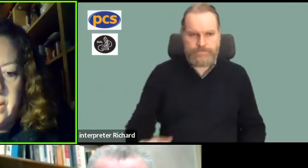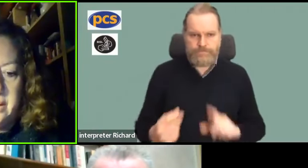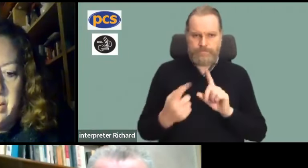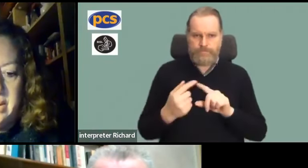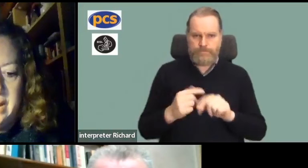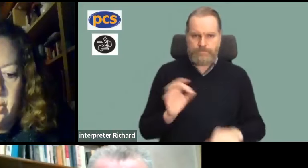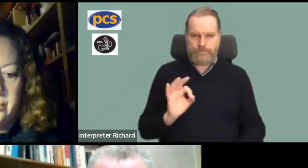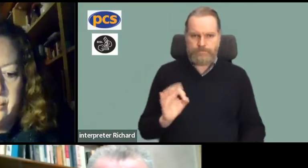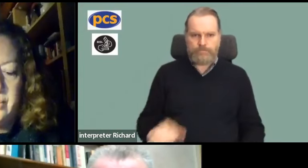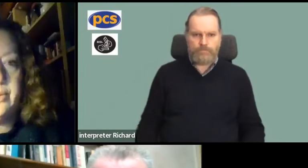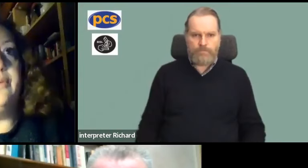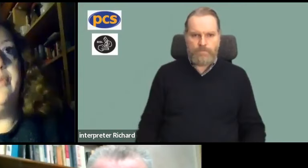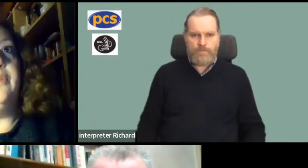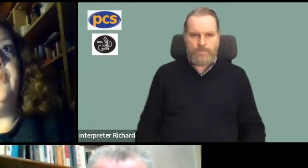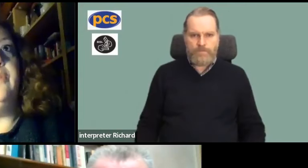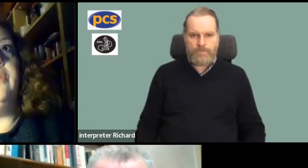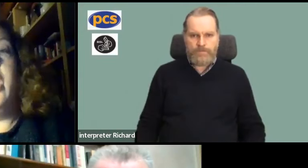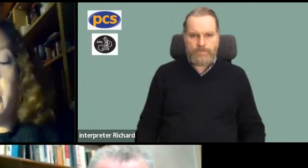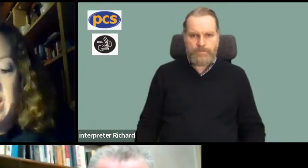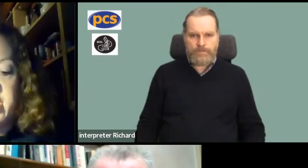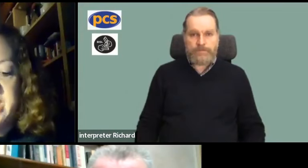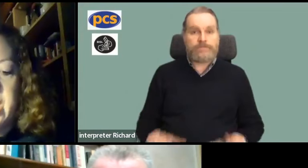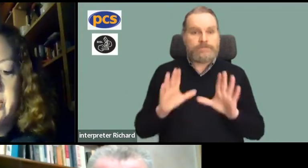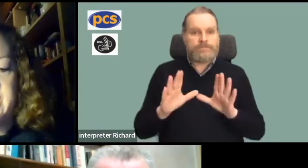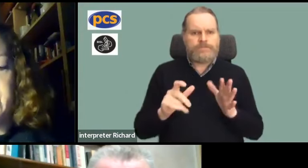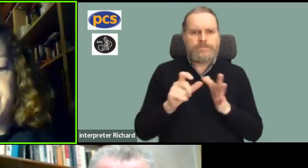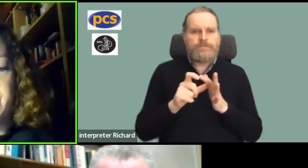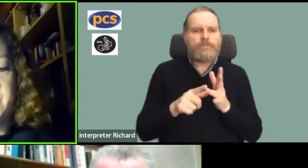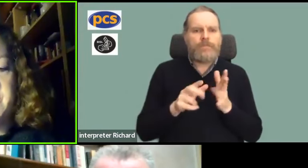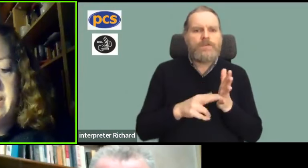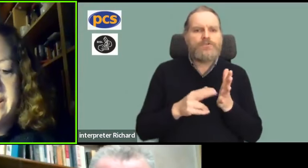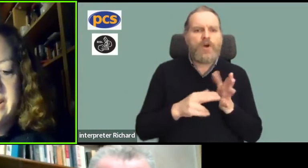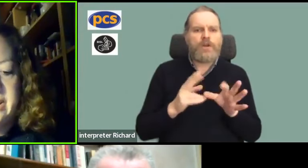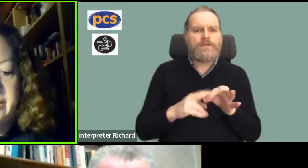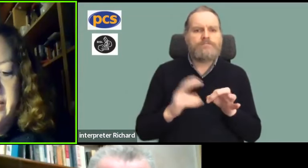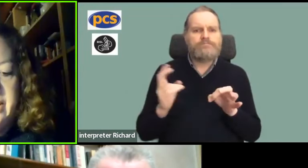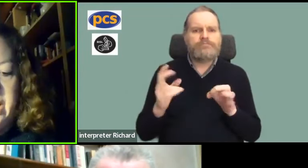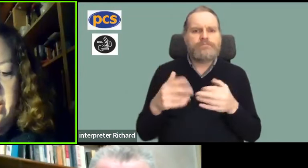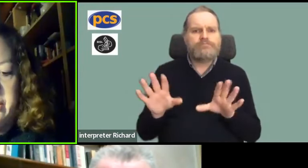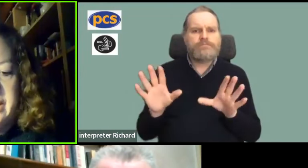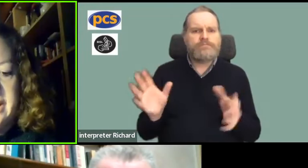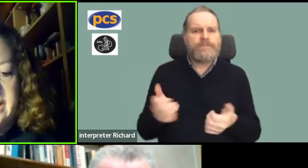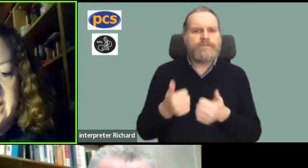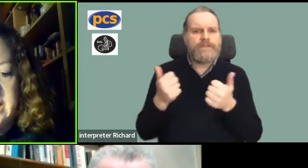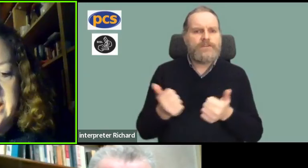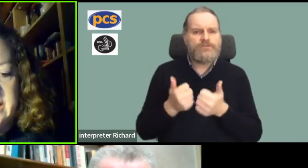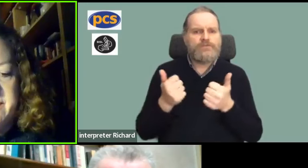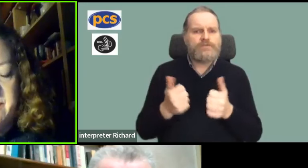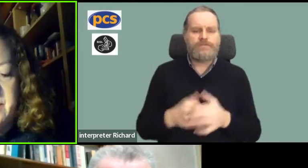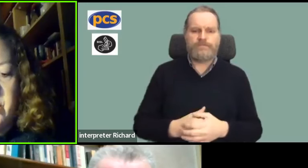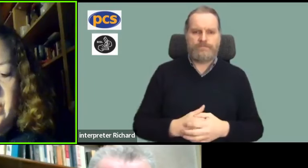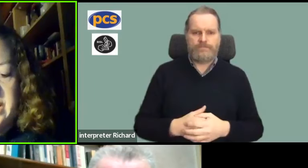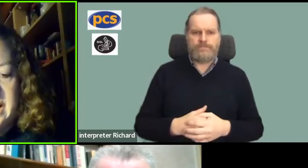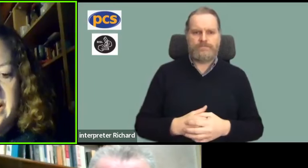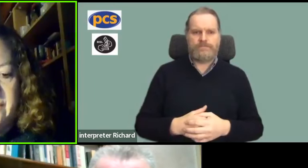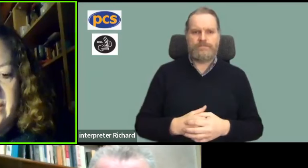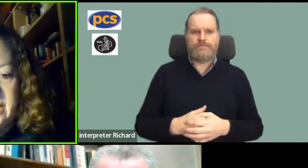Okay, Okay, Okay, Okay, And we Okay, Okay, And we have on this hotel leave. Oh, has s she? Okay, No: problem? Thank you she? Okay, No: problem?